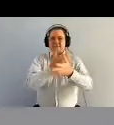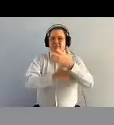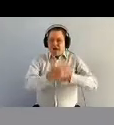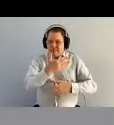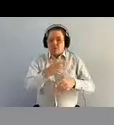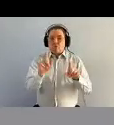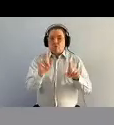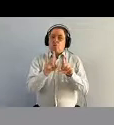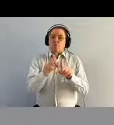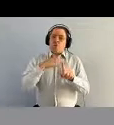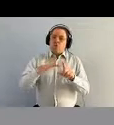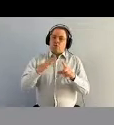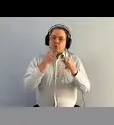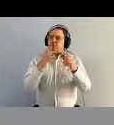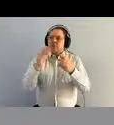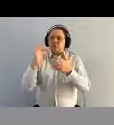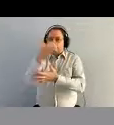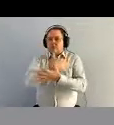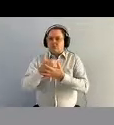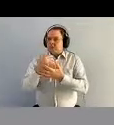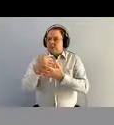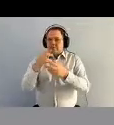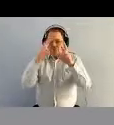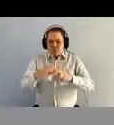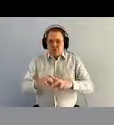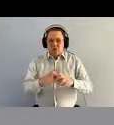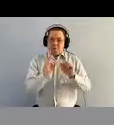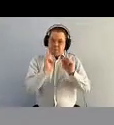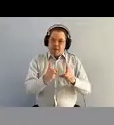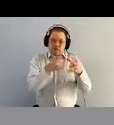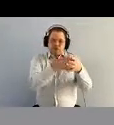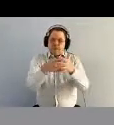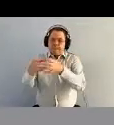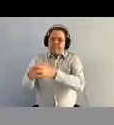appropriate for different impairment types, dissegregation